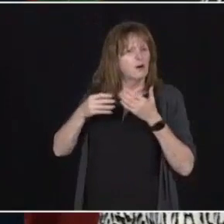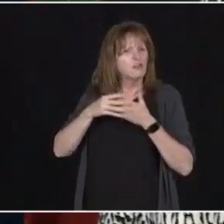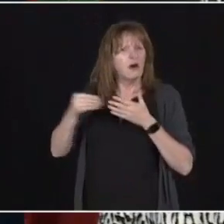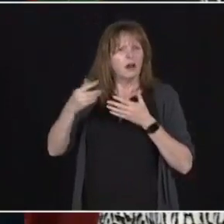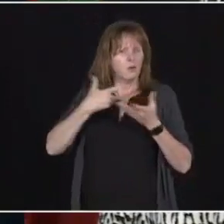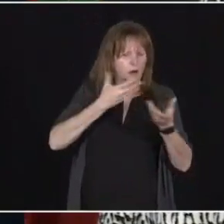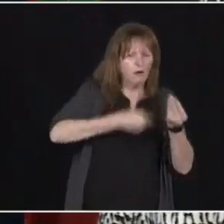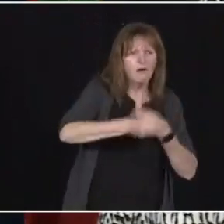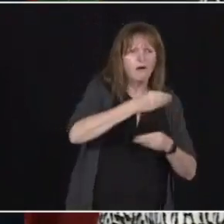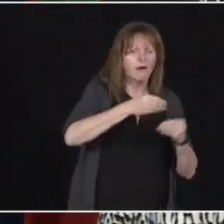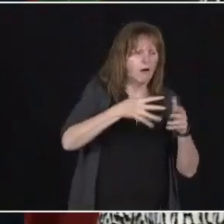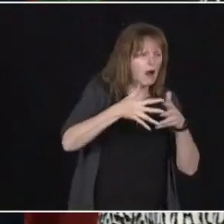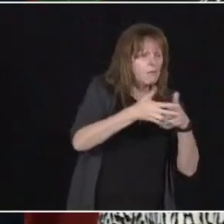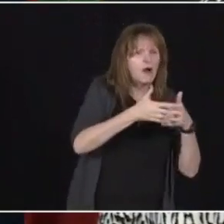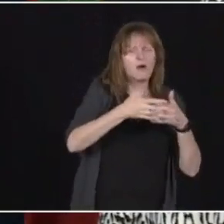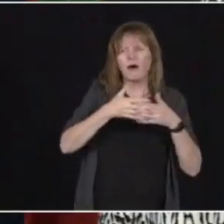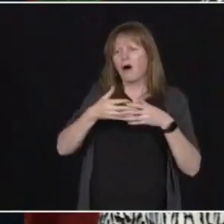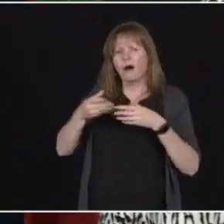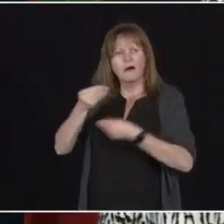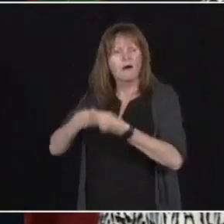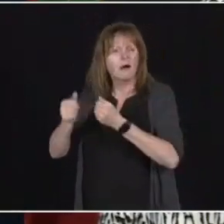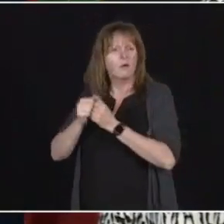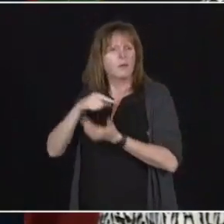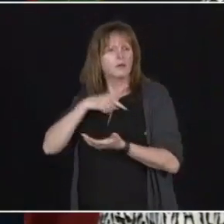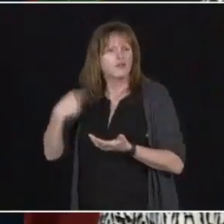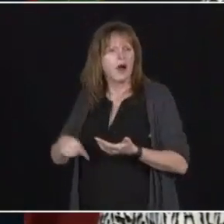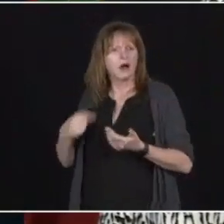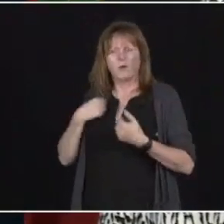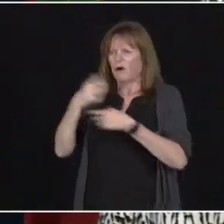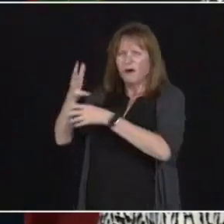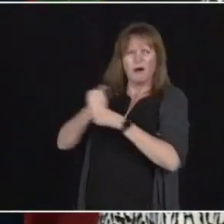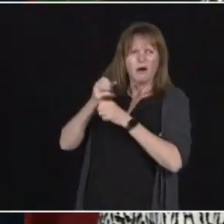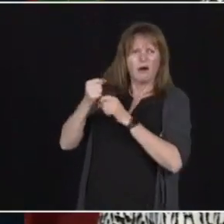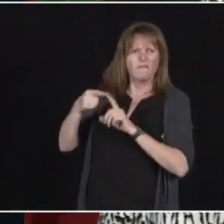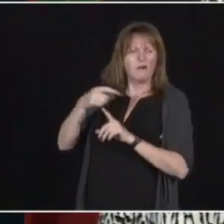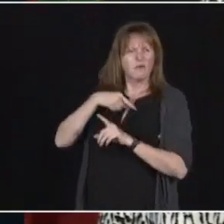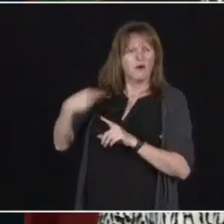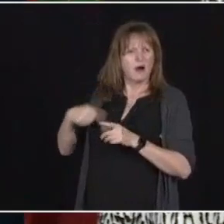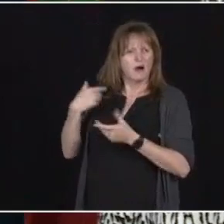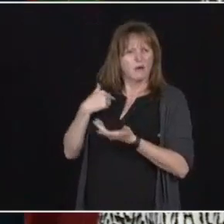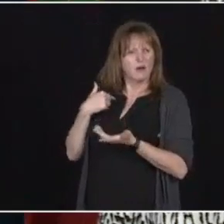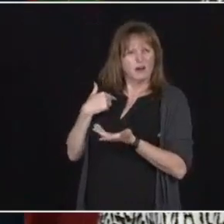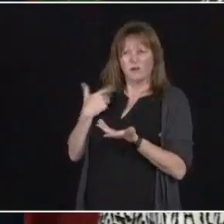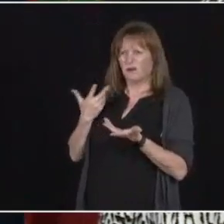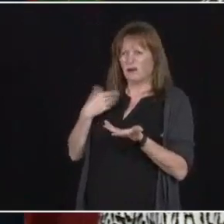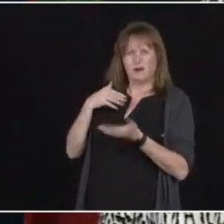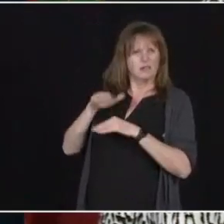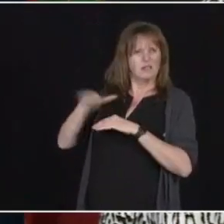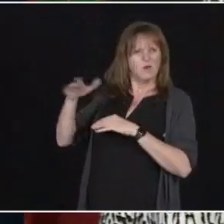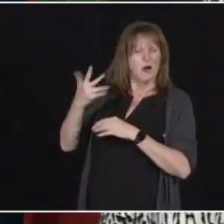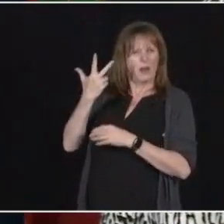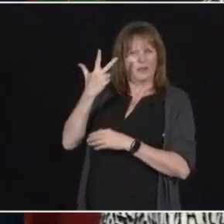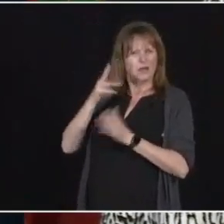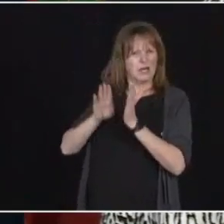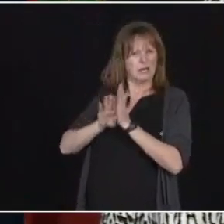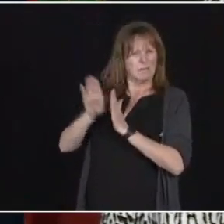When we are doing $390 billion doing trade with the United States, we are doing 45 billion with China, which 42 billion we are importing from